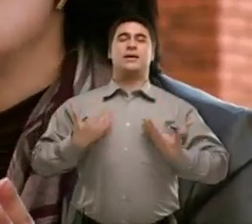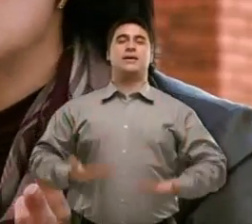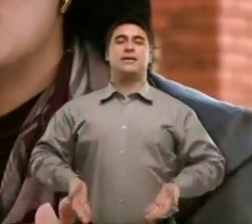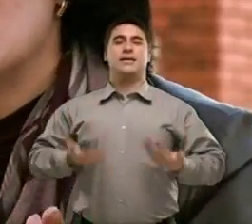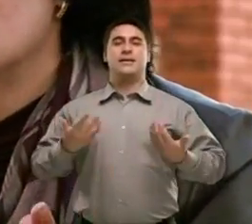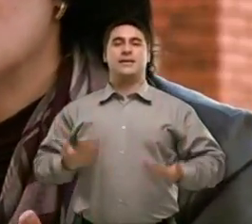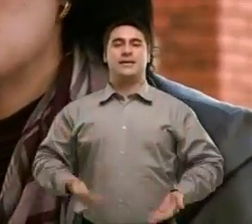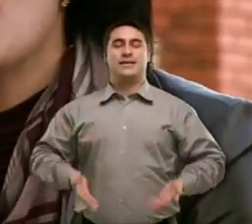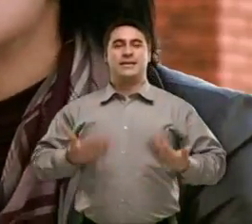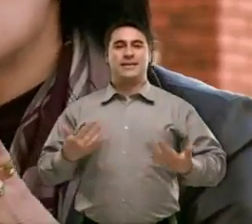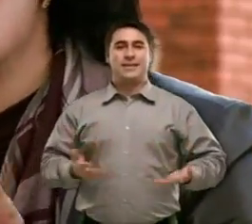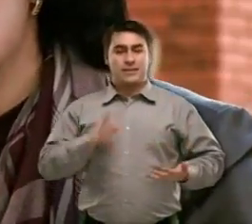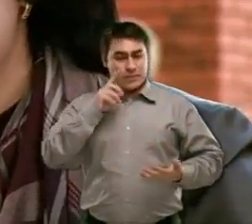he's not just what he writes, it is not only what he can add and subtract."